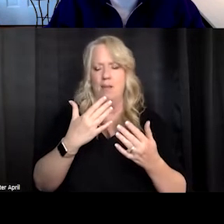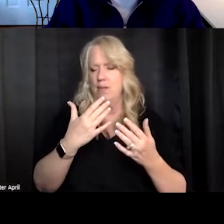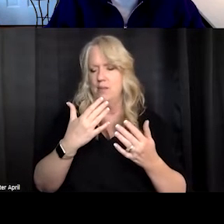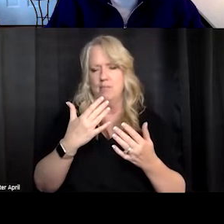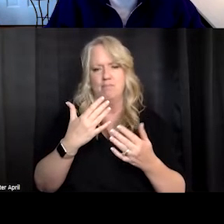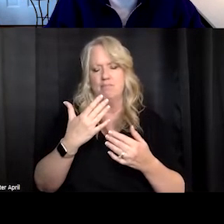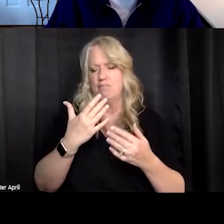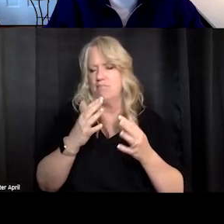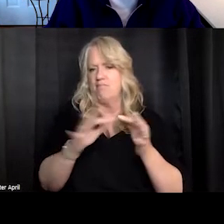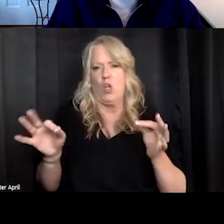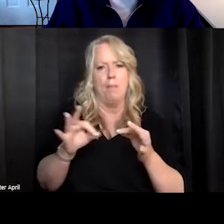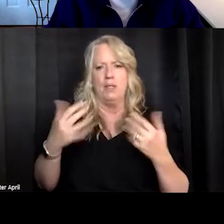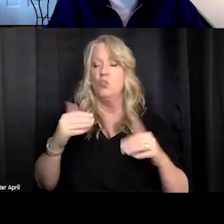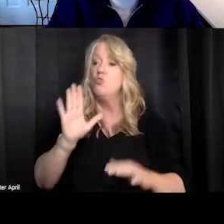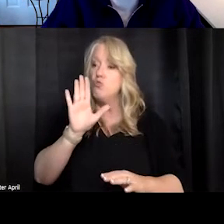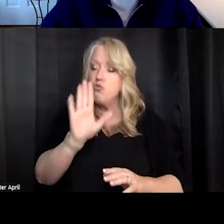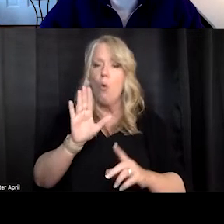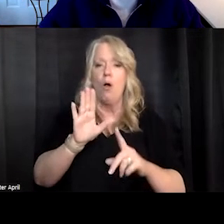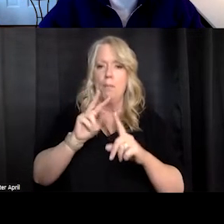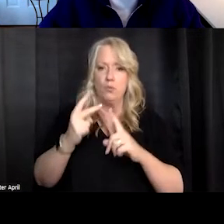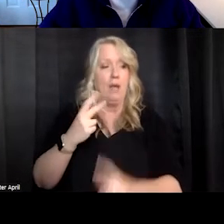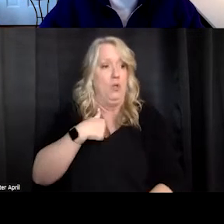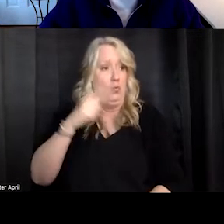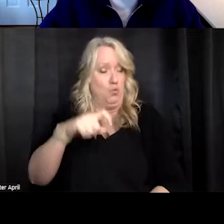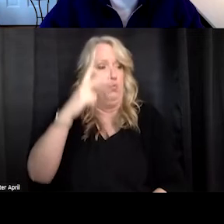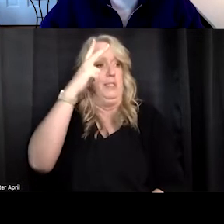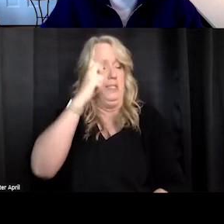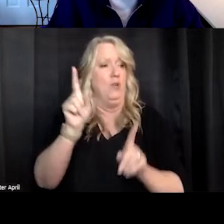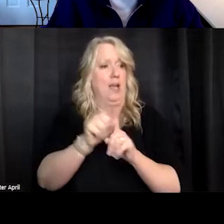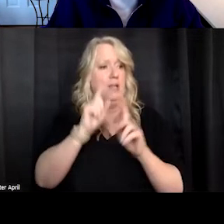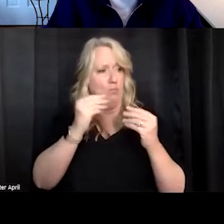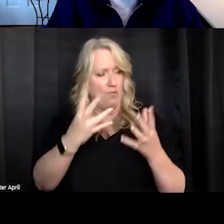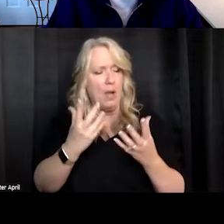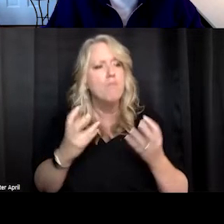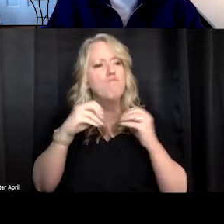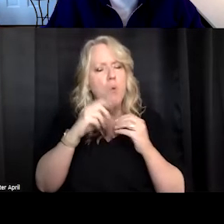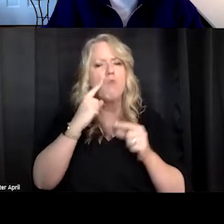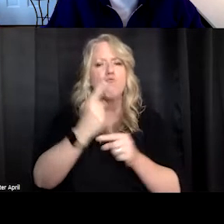ON -- EXTREMELY WELL MADE . AND I THINK THAT, YOUR PERSPECTIVE IS -- IS